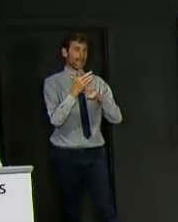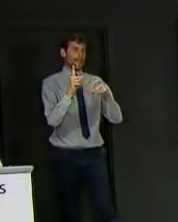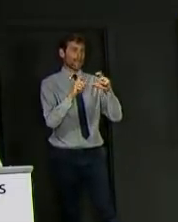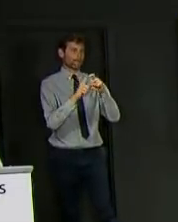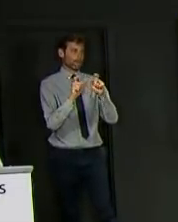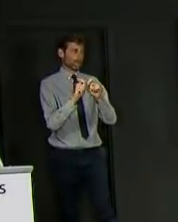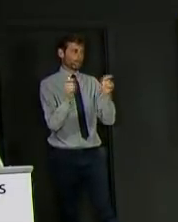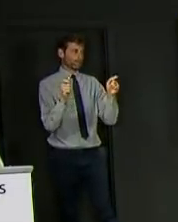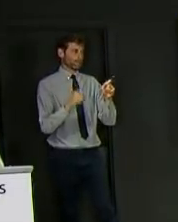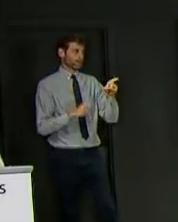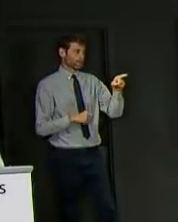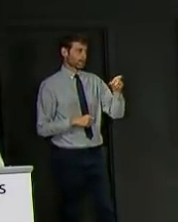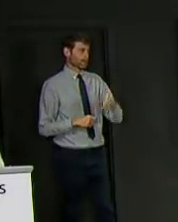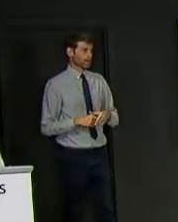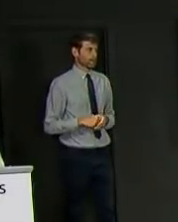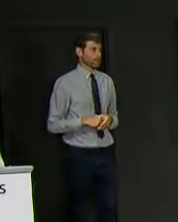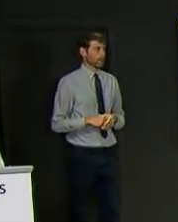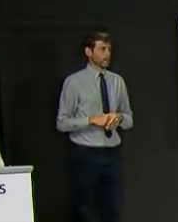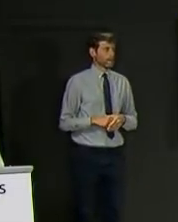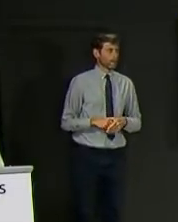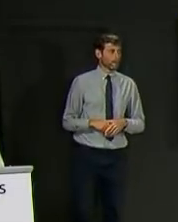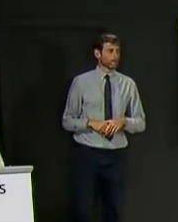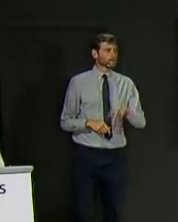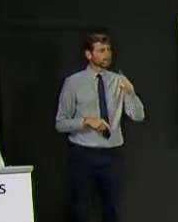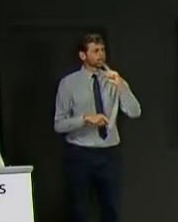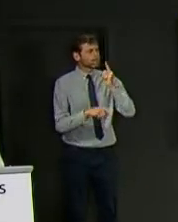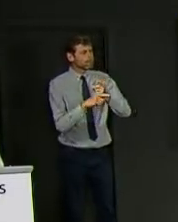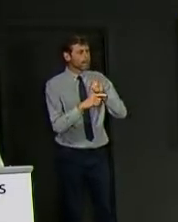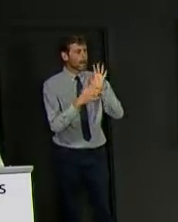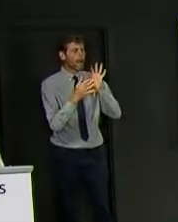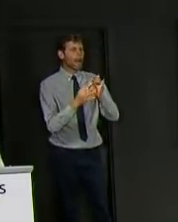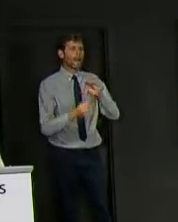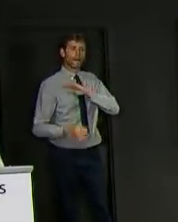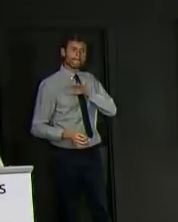Hi there, thanks very much. Just to go back to the scenes in parks in recent days. Could